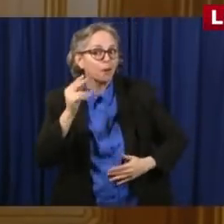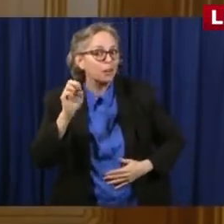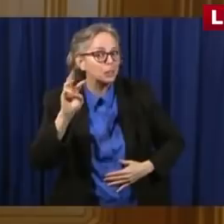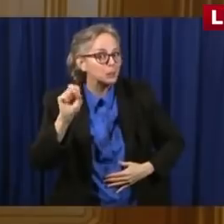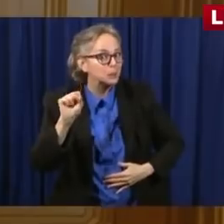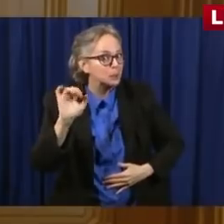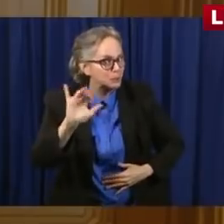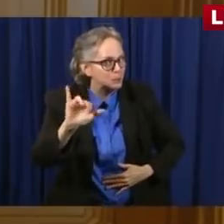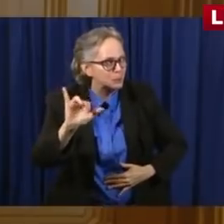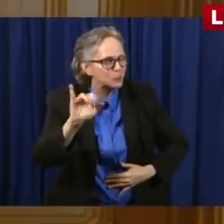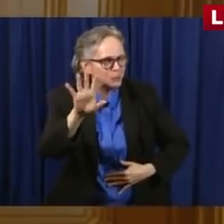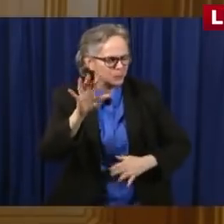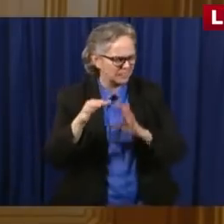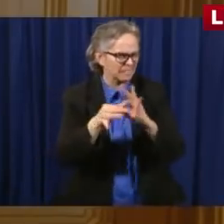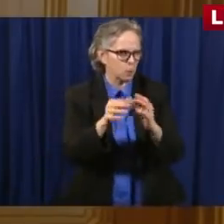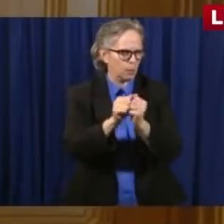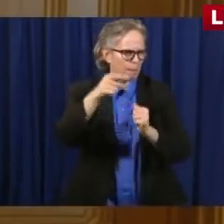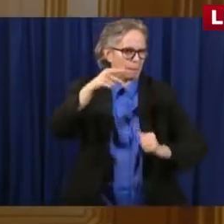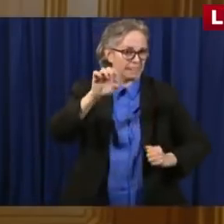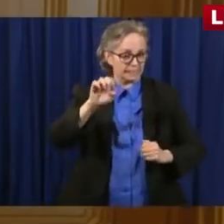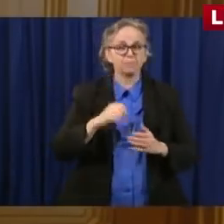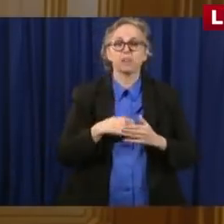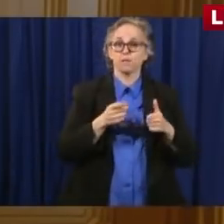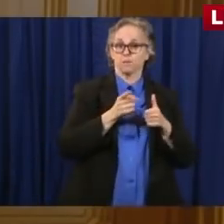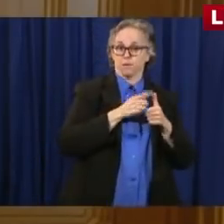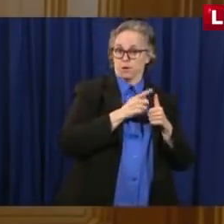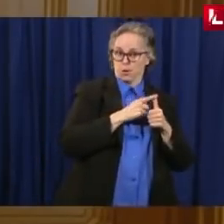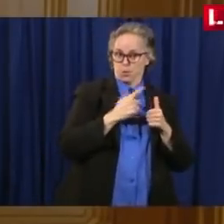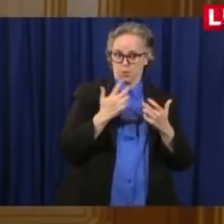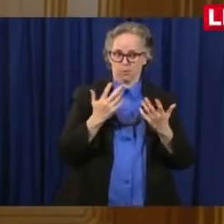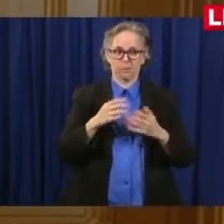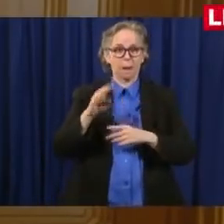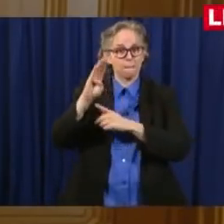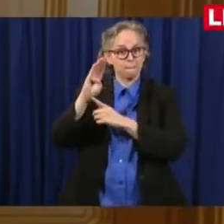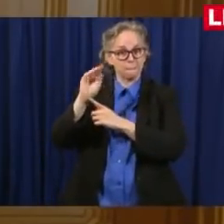THERE IS SOME GOOD NEWS.